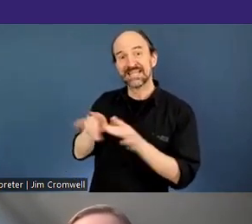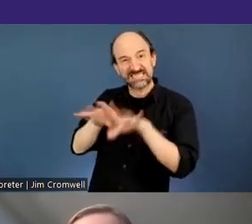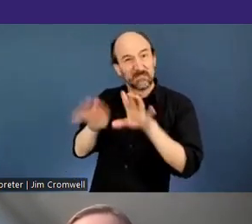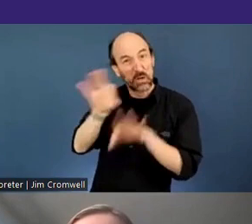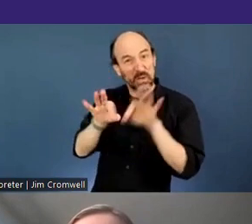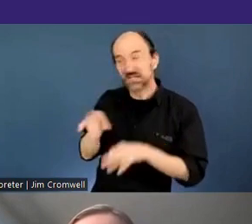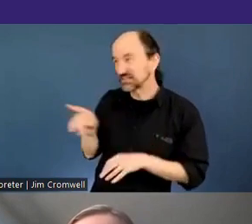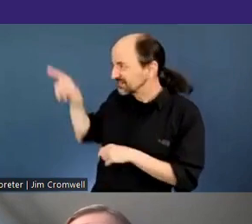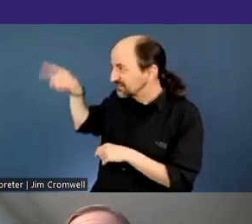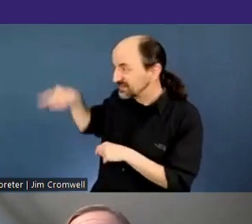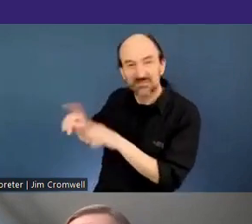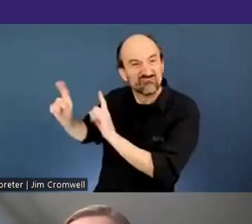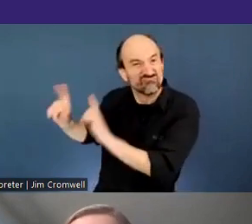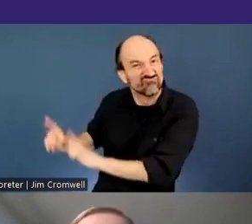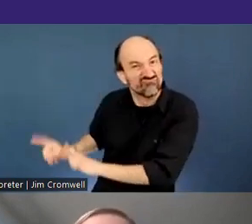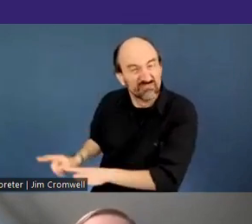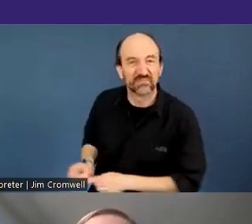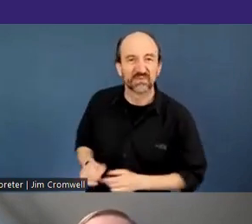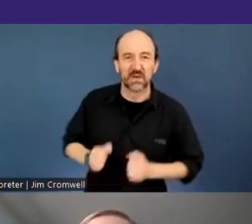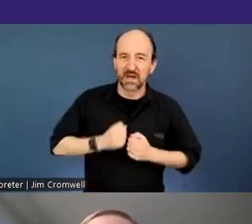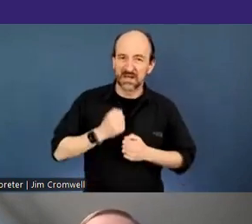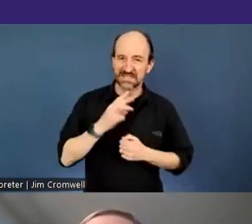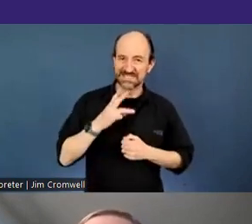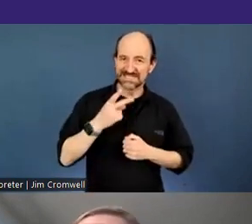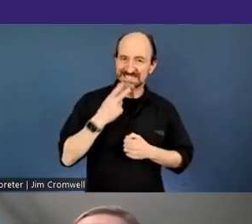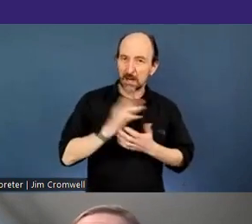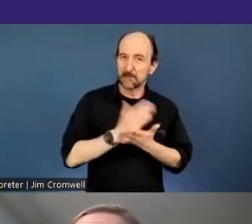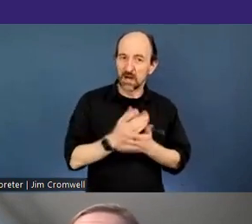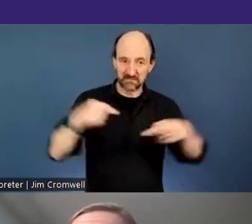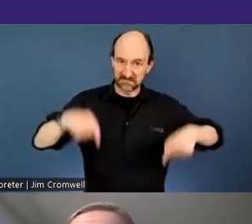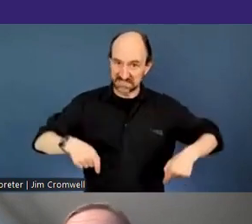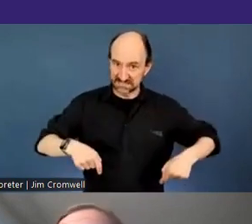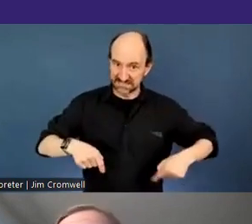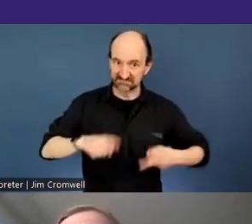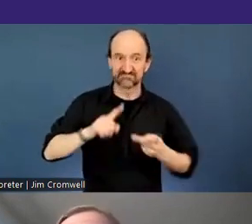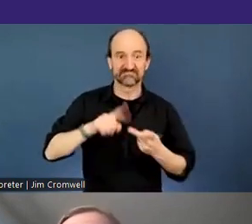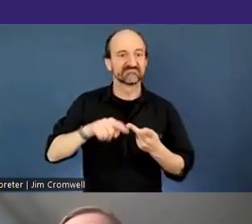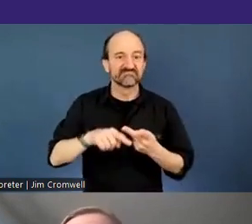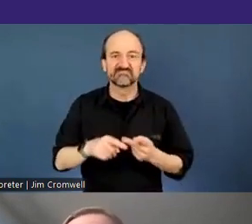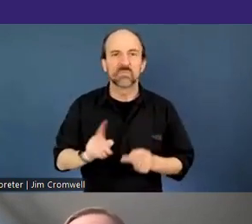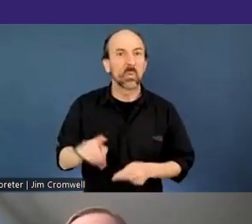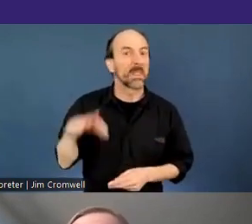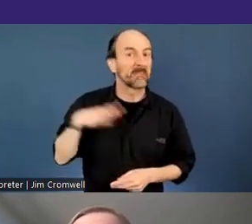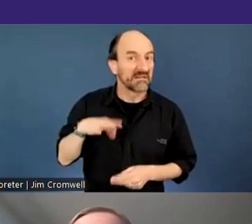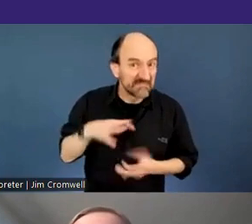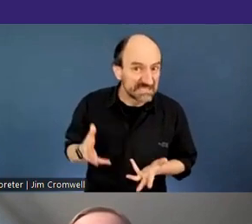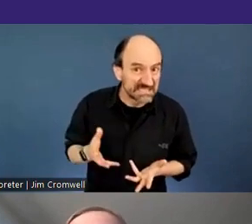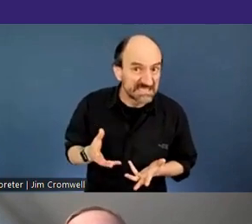our session will be on. We have gained a lot from community led monitoring and evaluation and we want you to